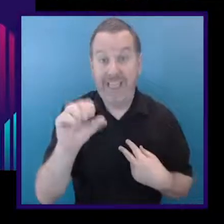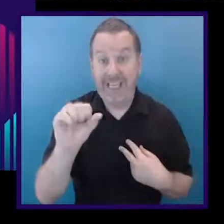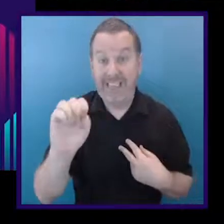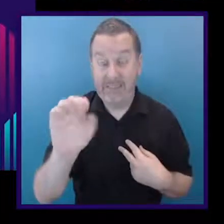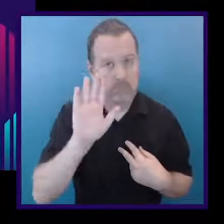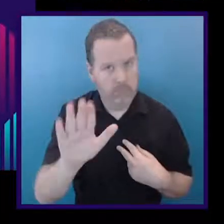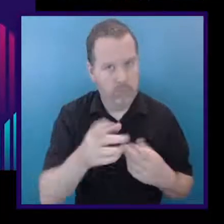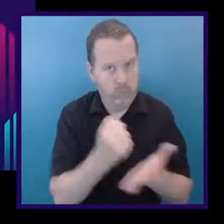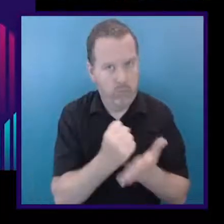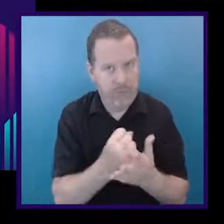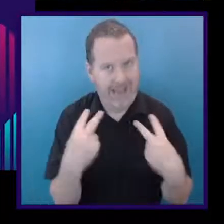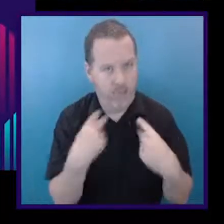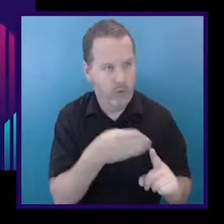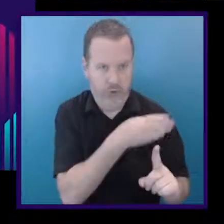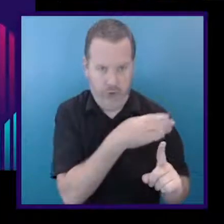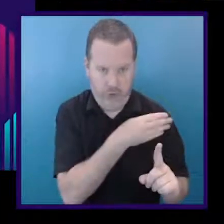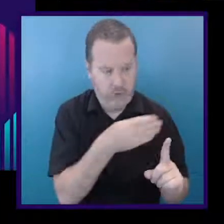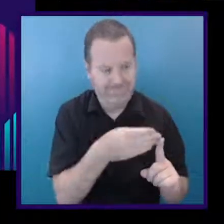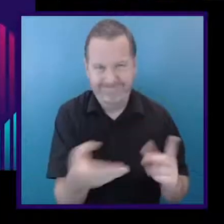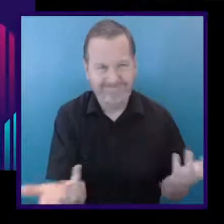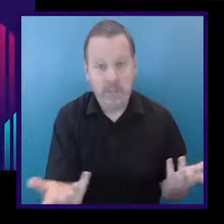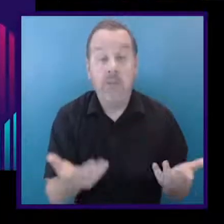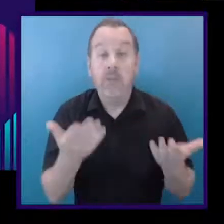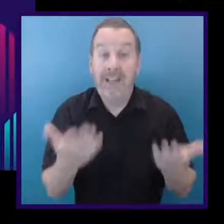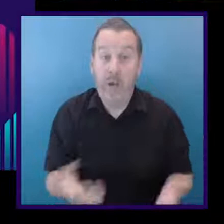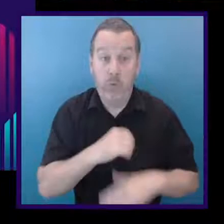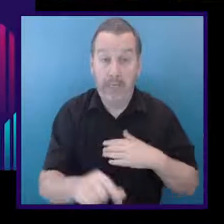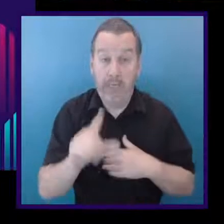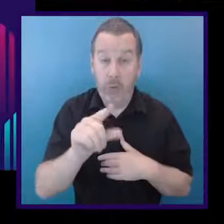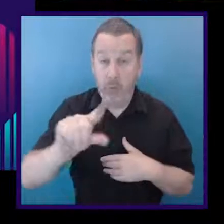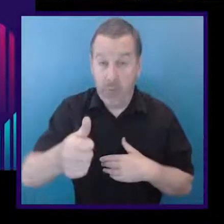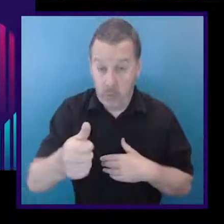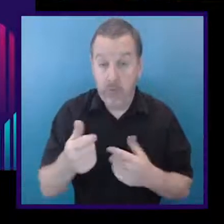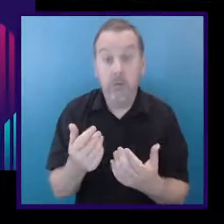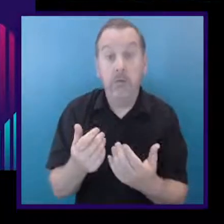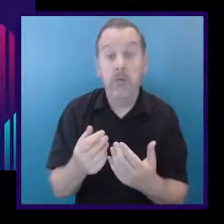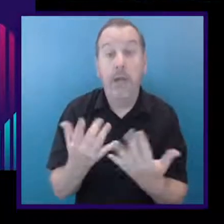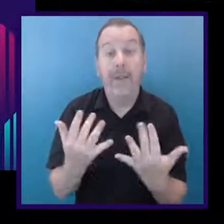And today in 2021 just 8% of our responding schools have got a compulsory GCSE language